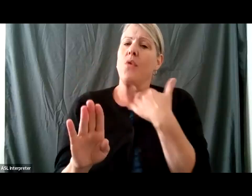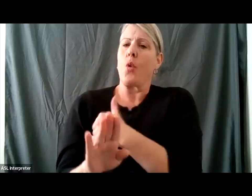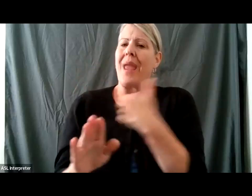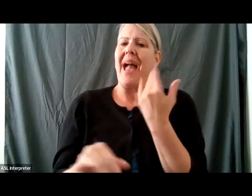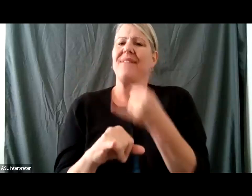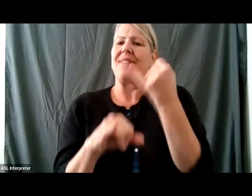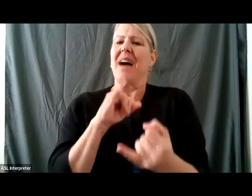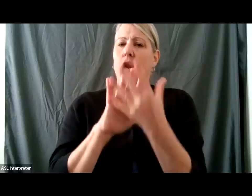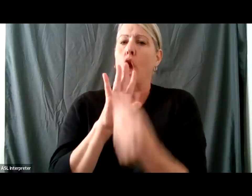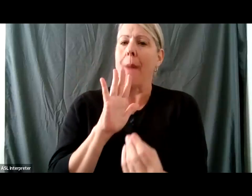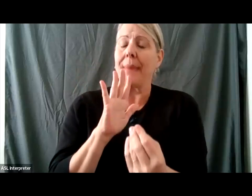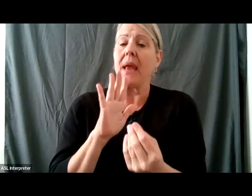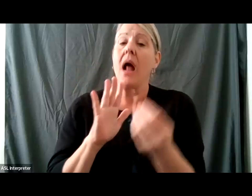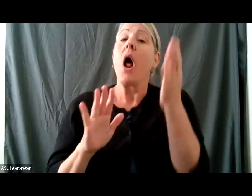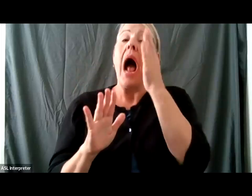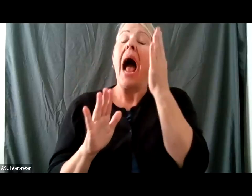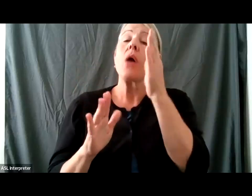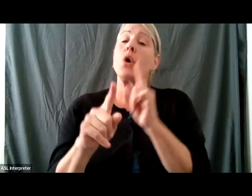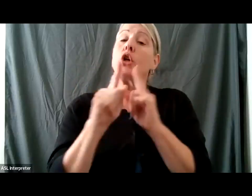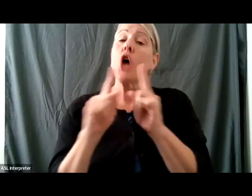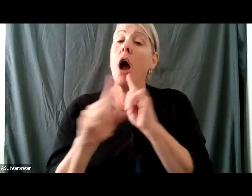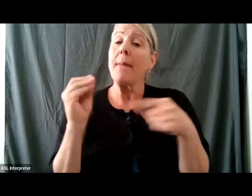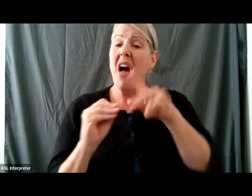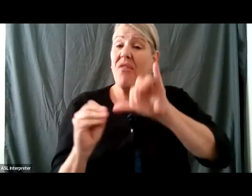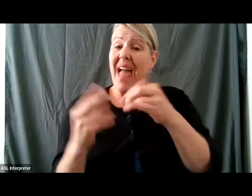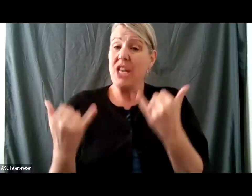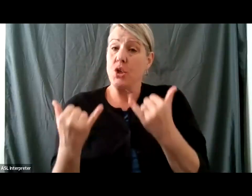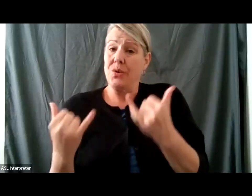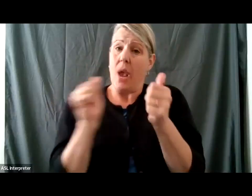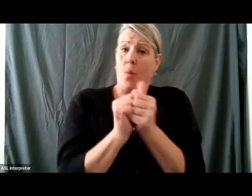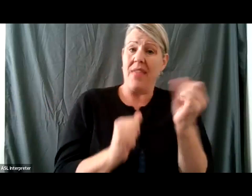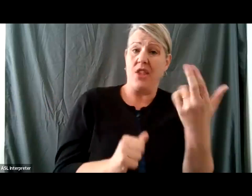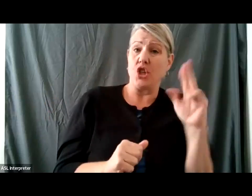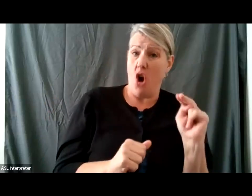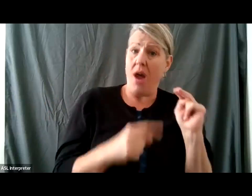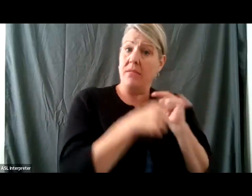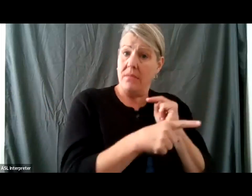So I'm going to talk today in conjunction with my colleague John about some key provisions